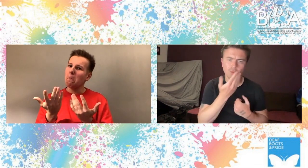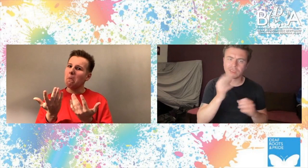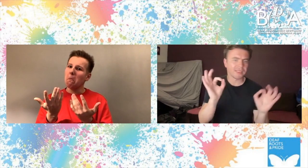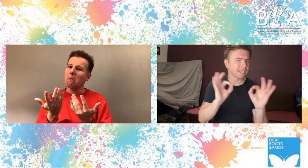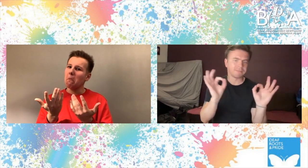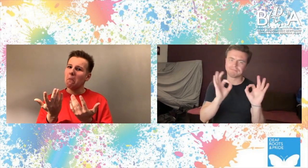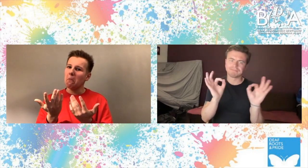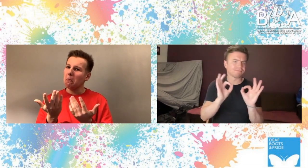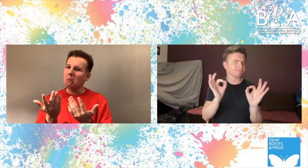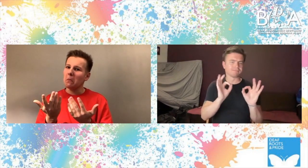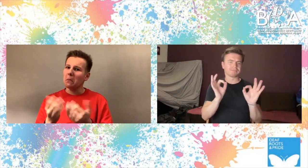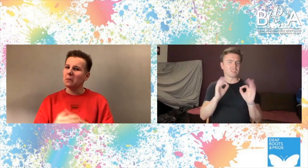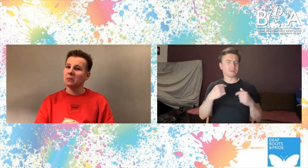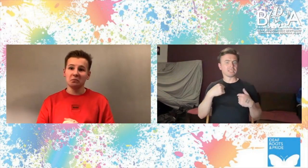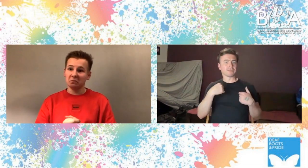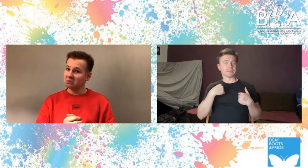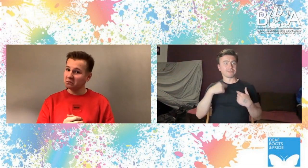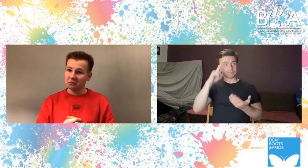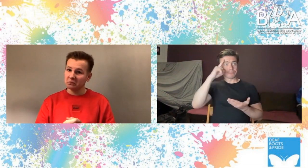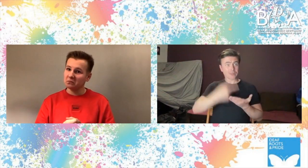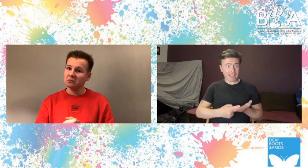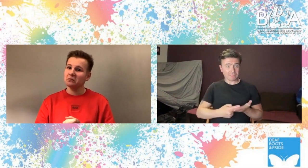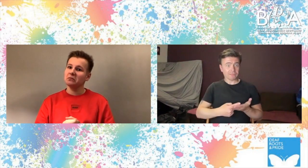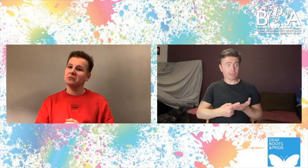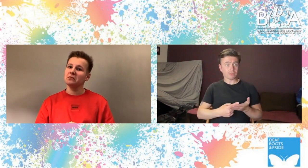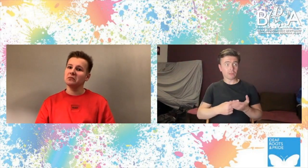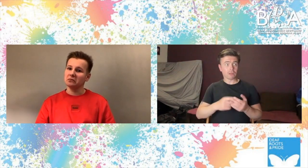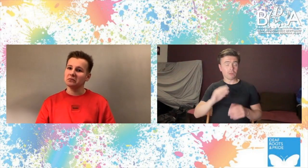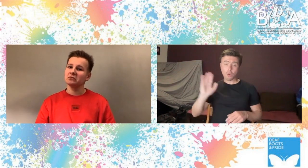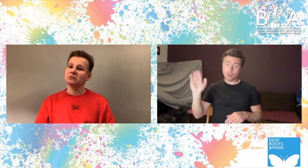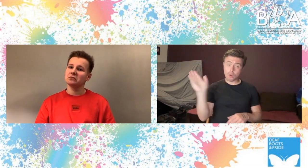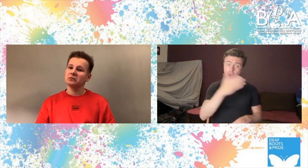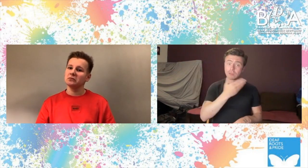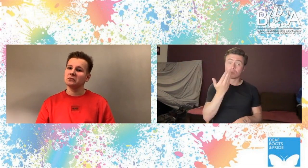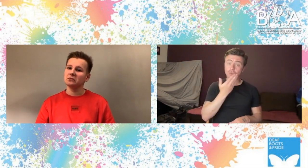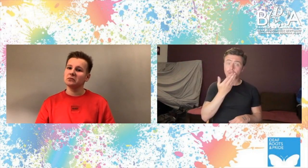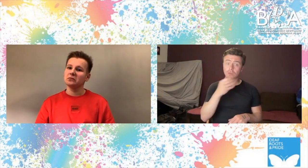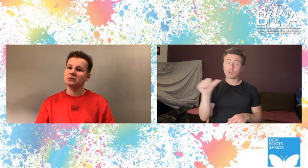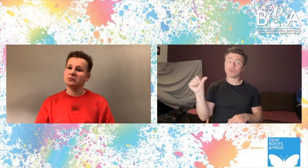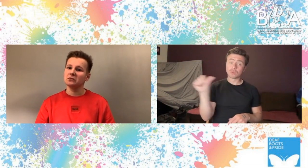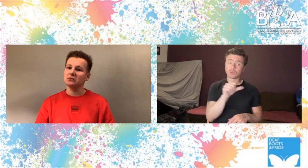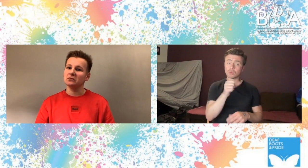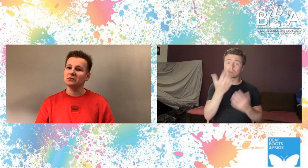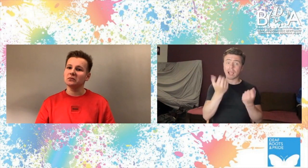No, there was nothing like that for me. But I do think that all schools should